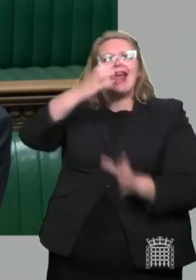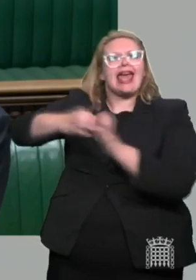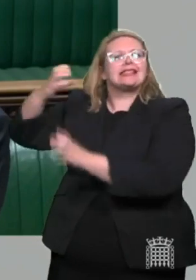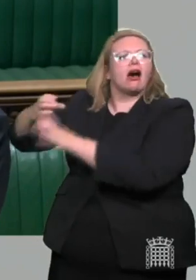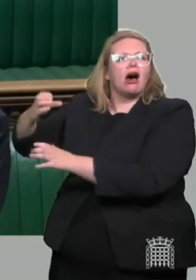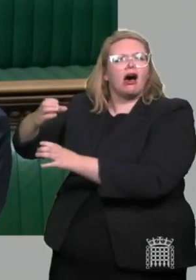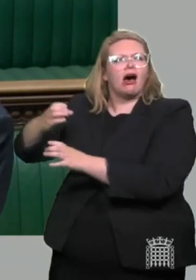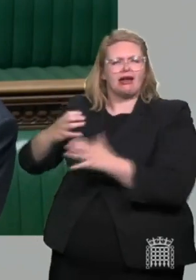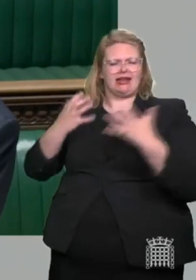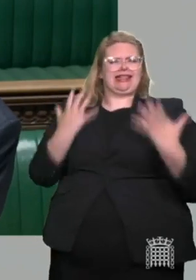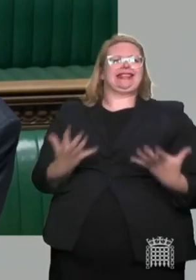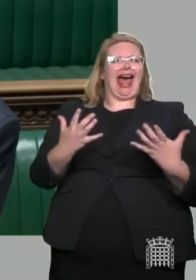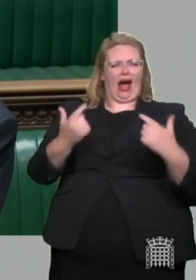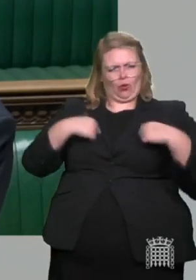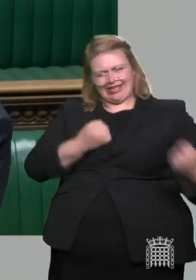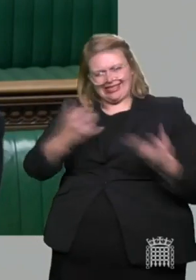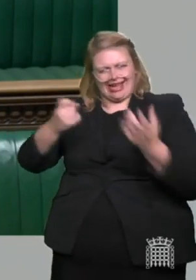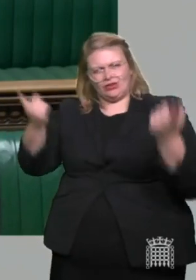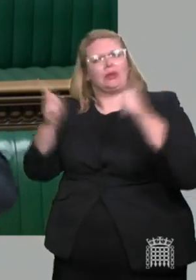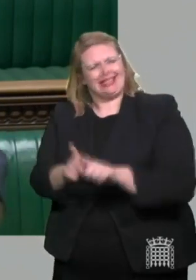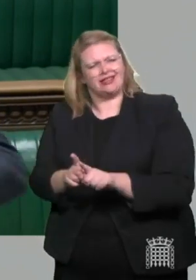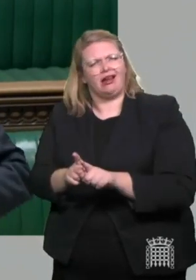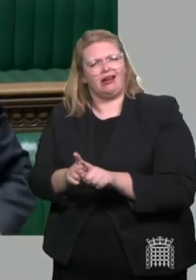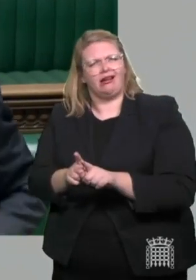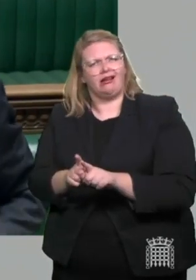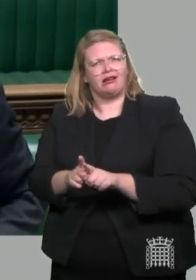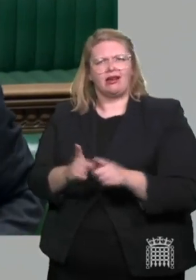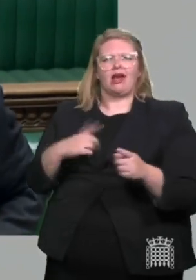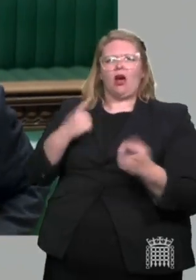Minister in my position would have done exactly the same thing. It was only a few months ago